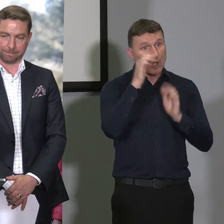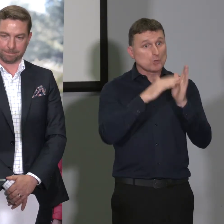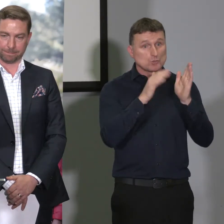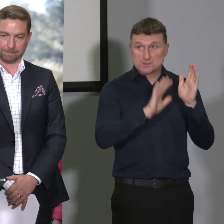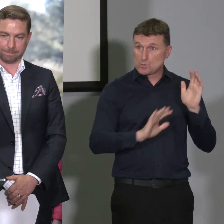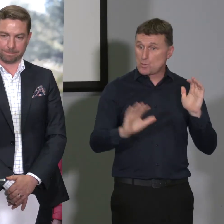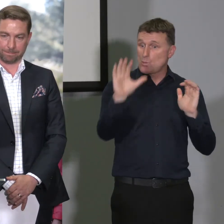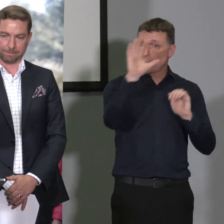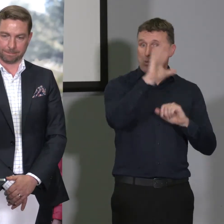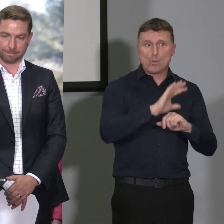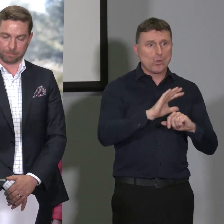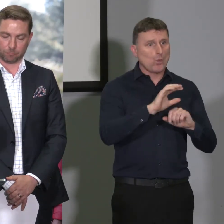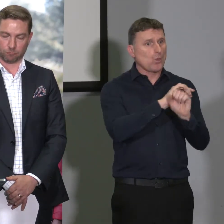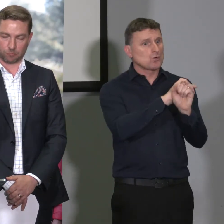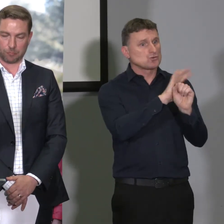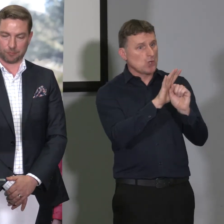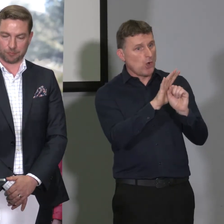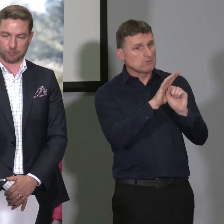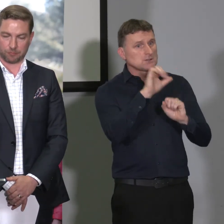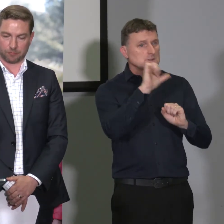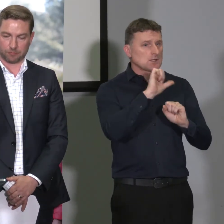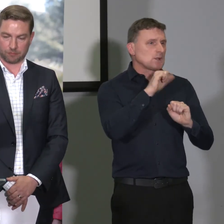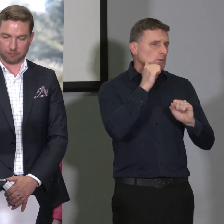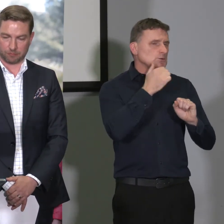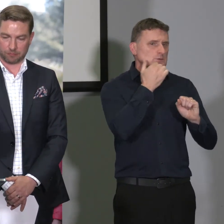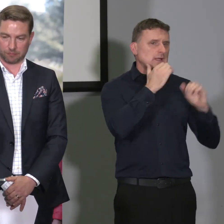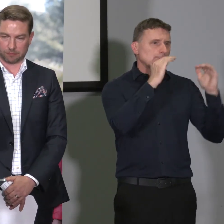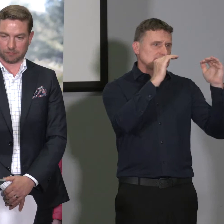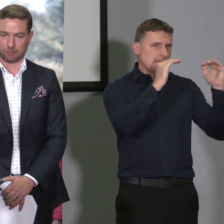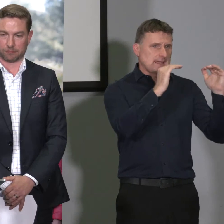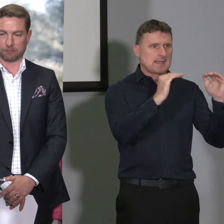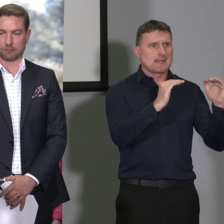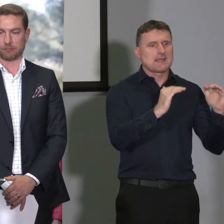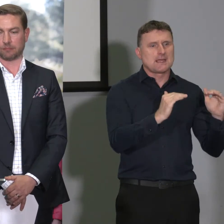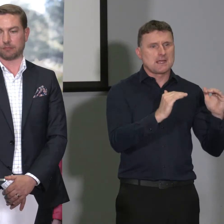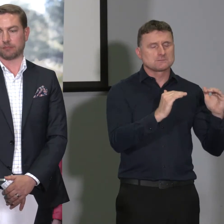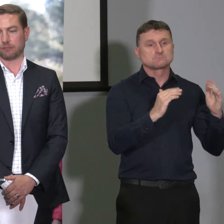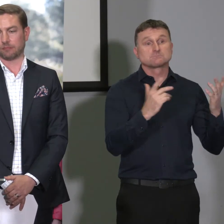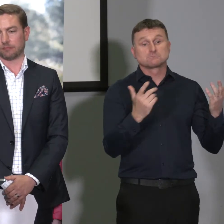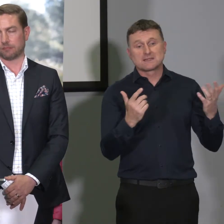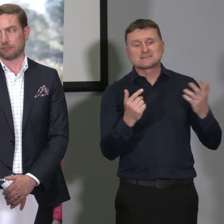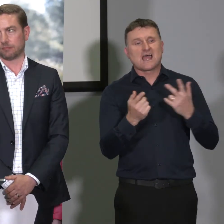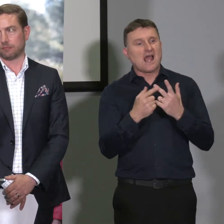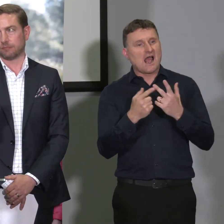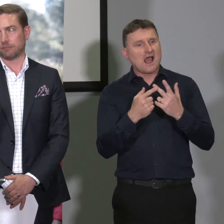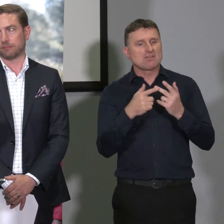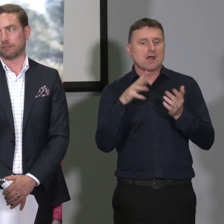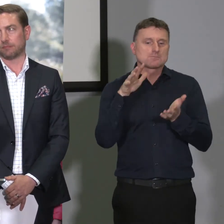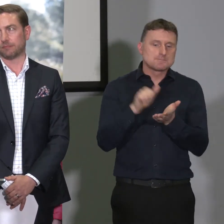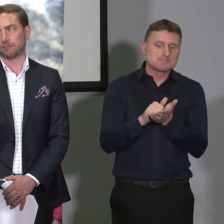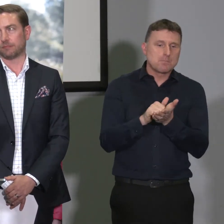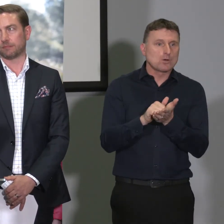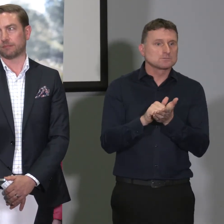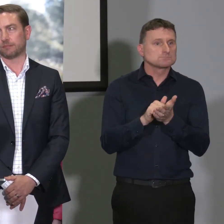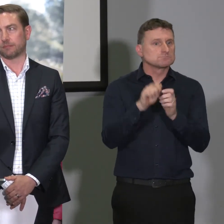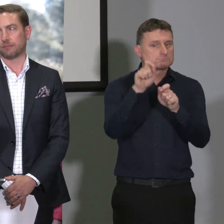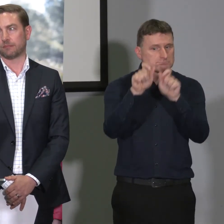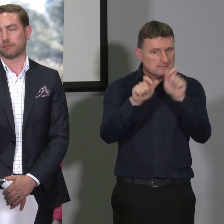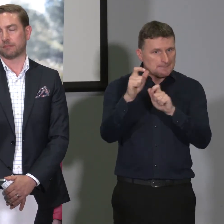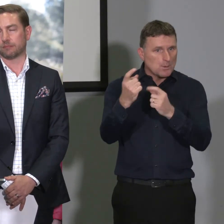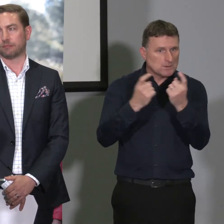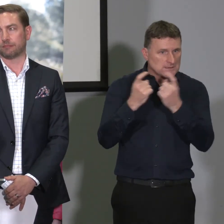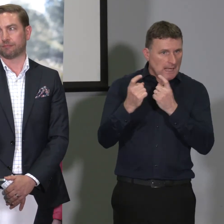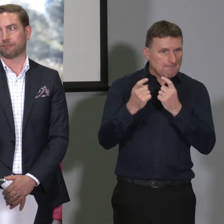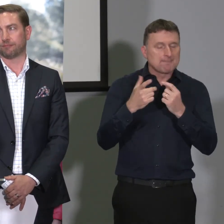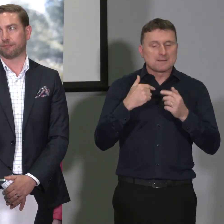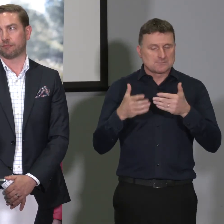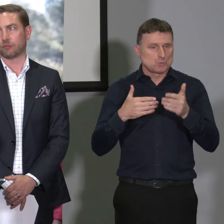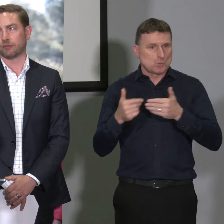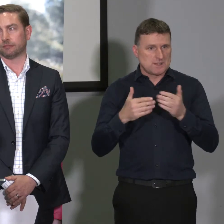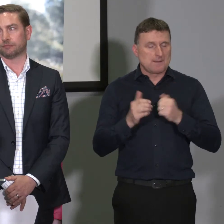decrease,